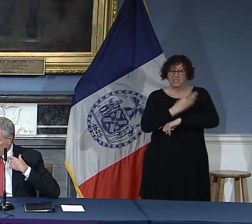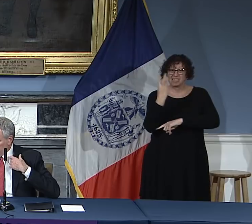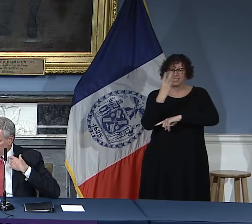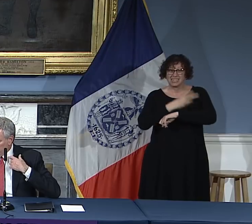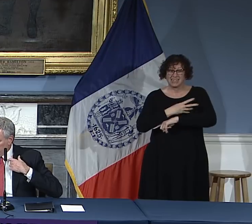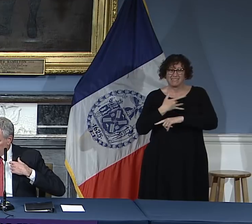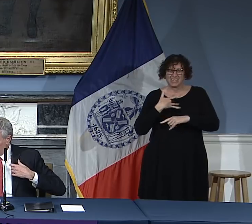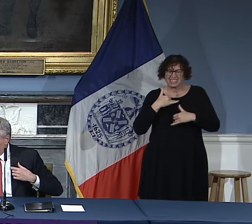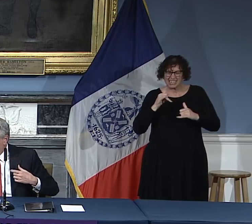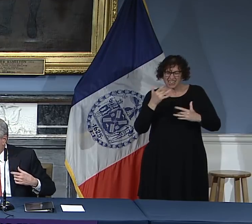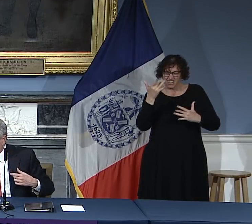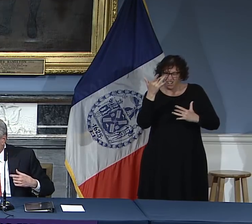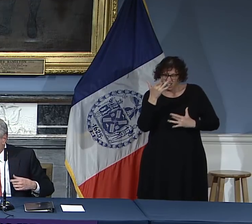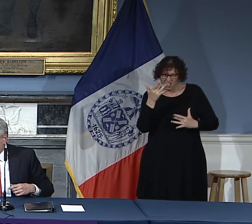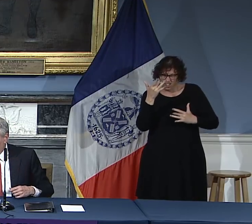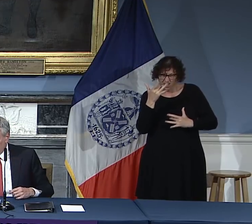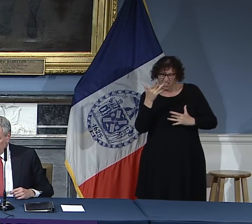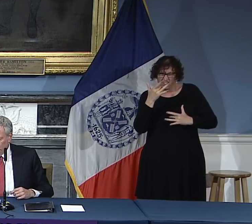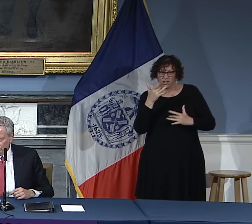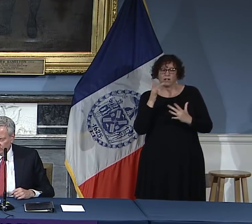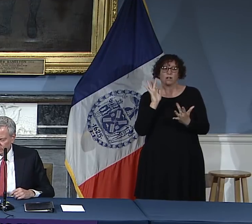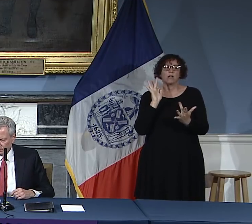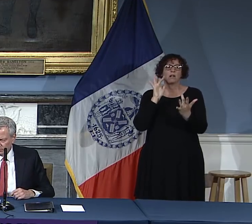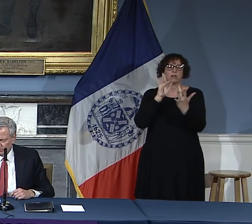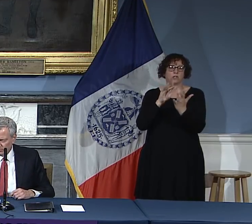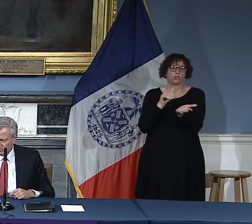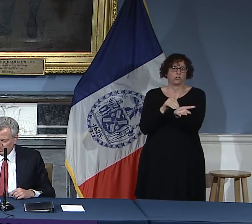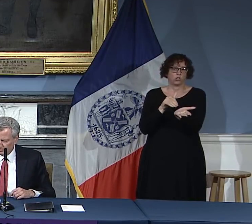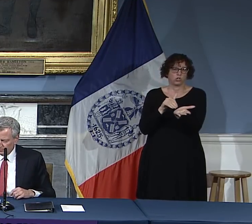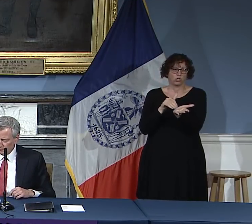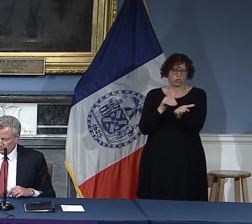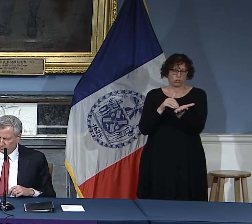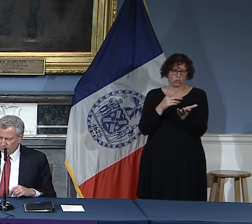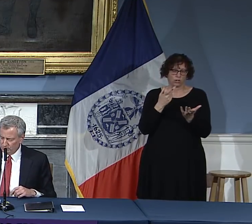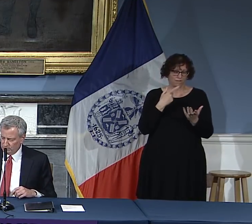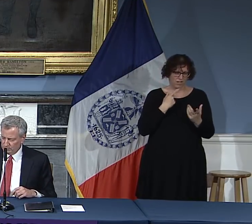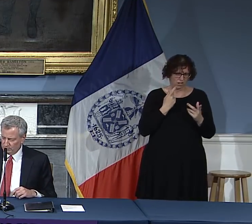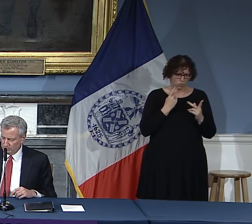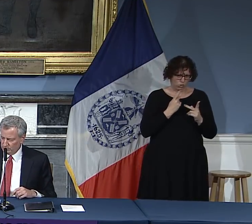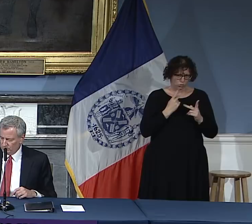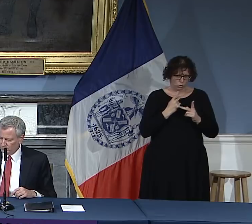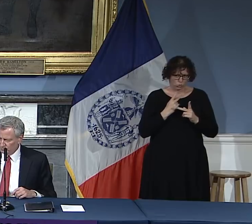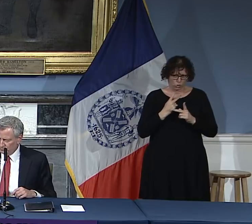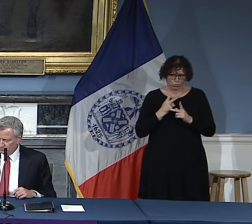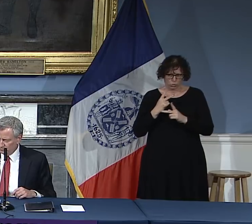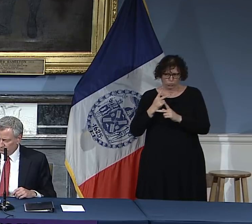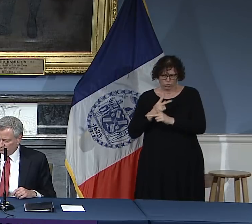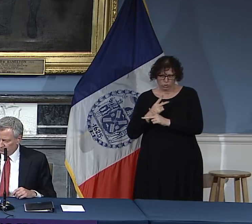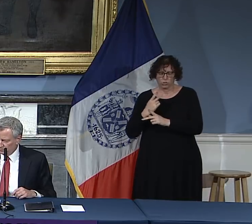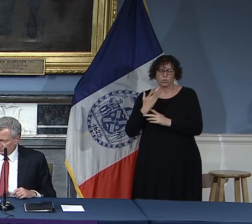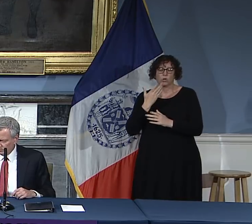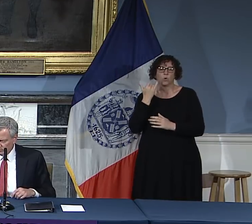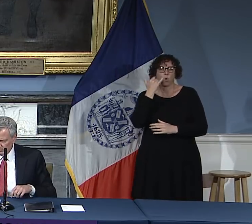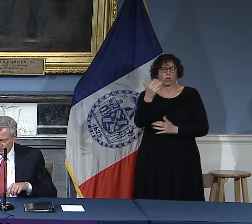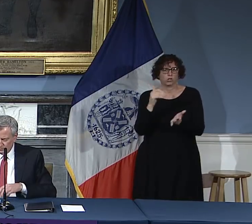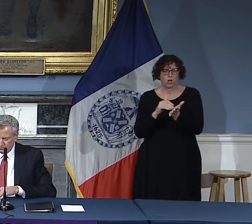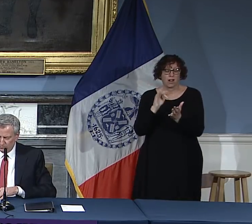DOCTOR. ONE OF THE MOMENT IMPORTANT WAYSIN WHICH WE AS EWN YORKERS HAVE AN